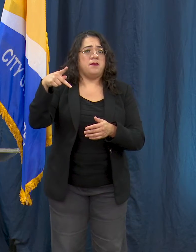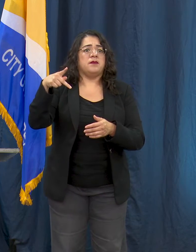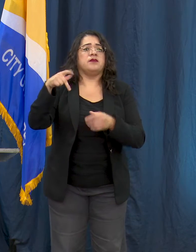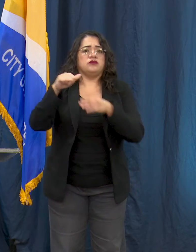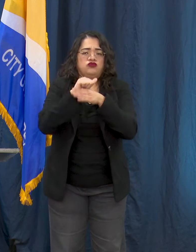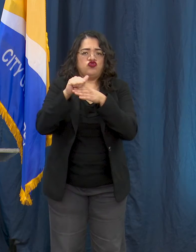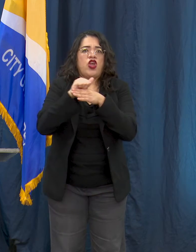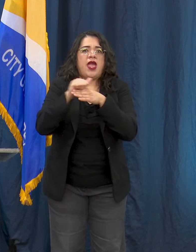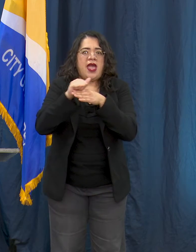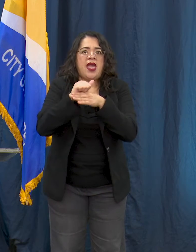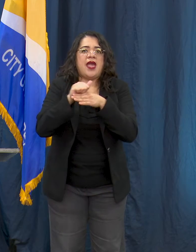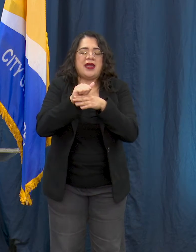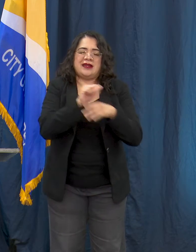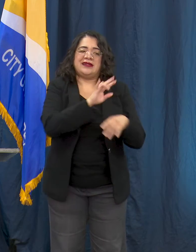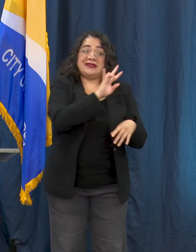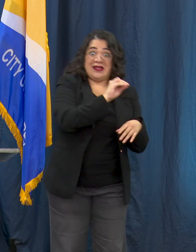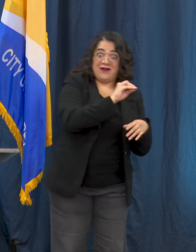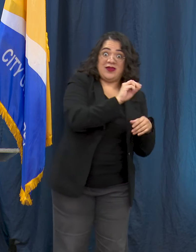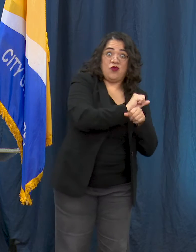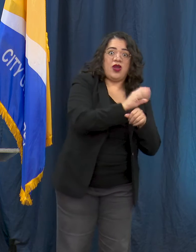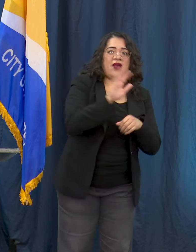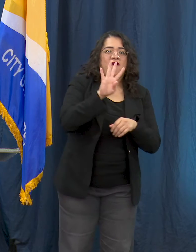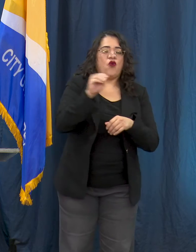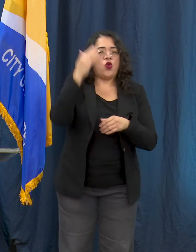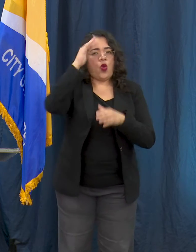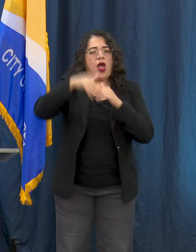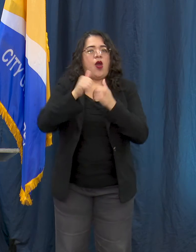to efficiently investigate COVID-19 cases in the months ahead.